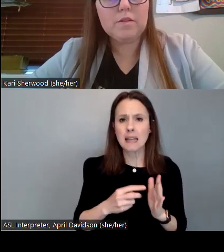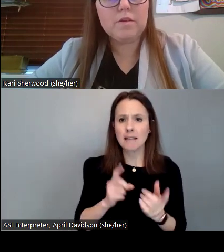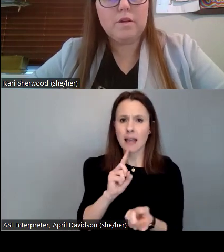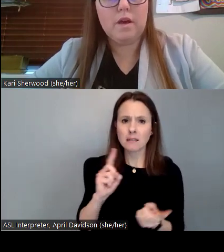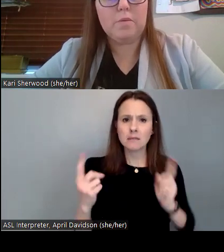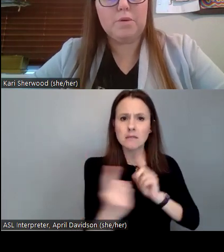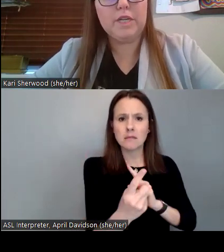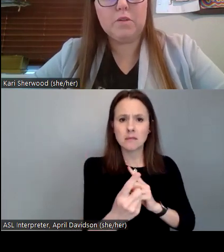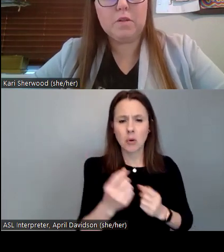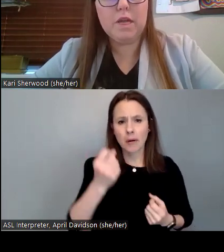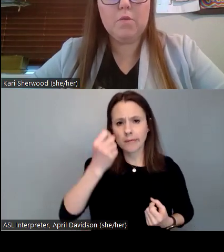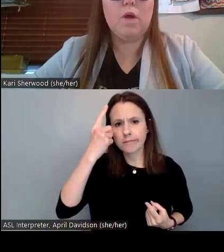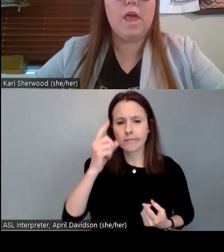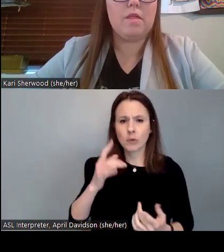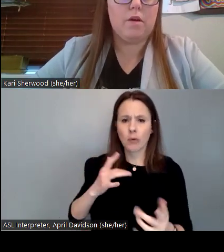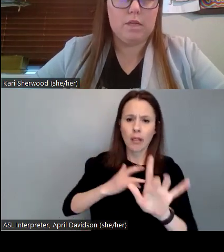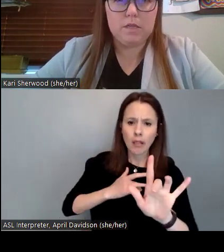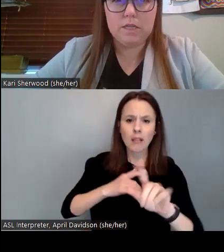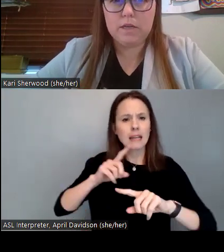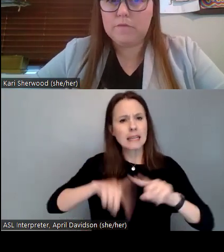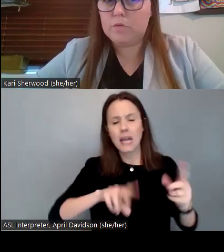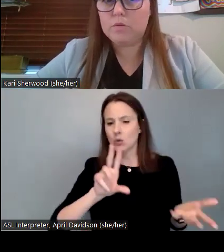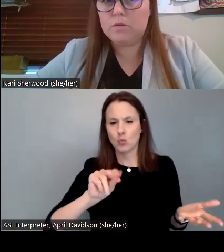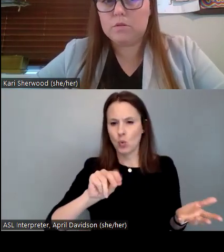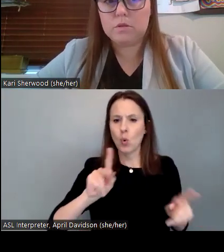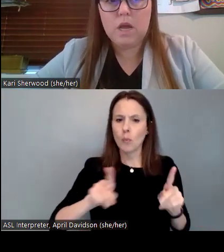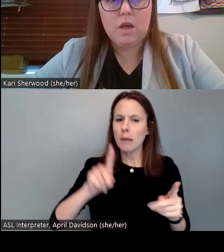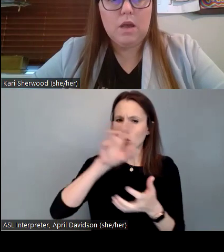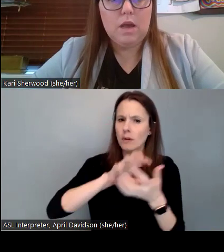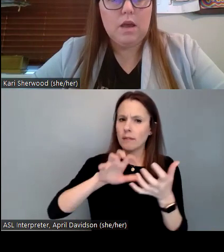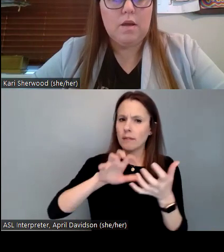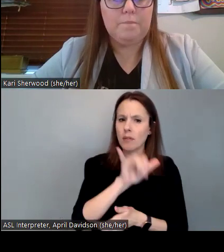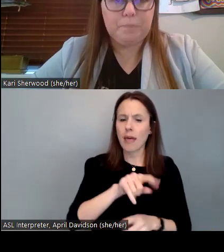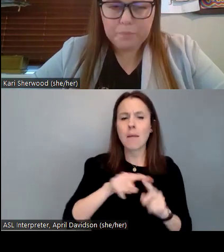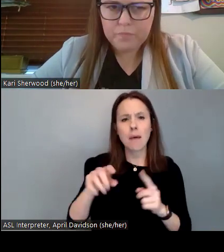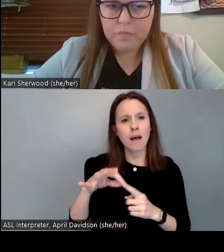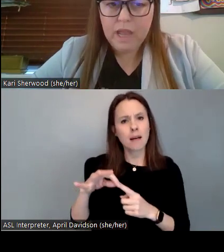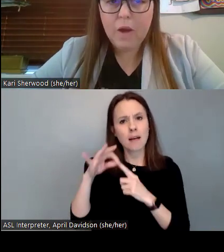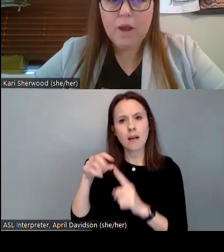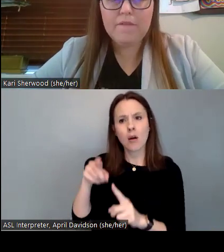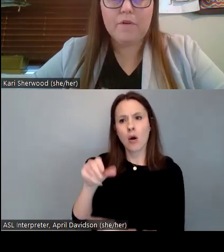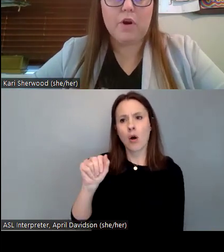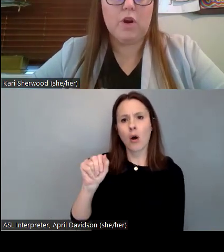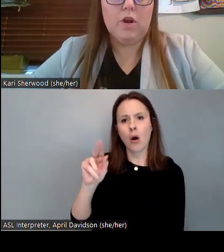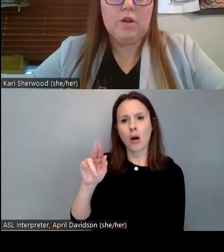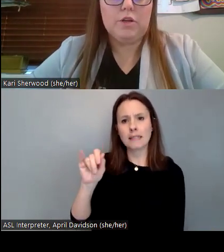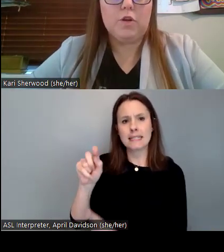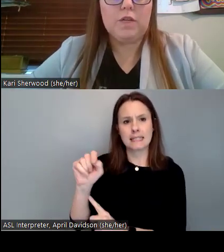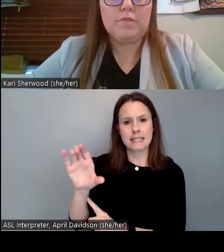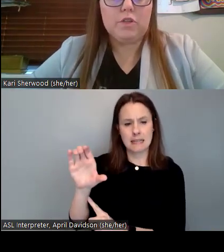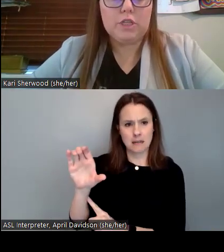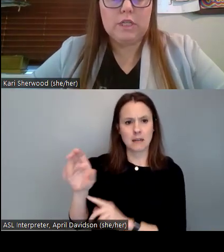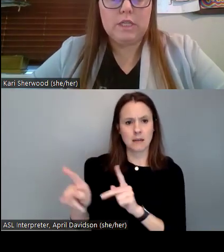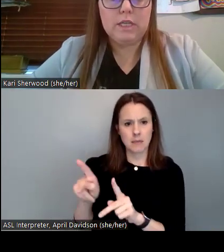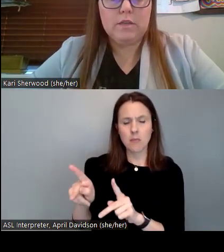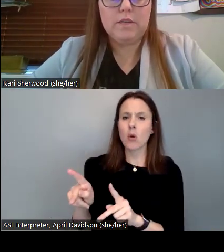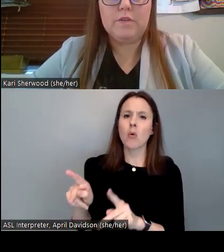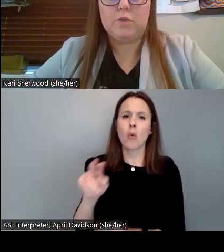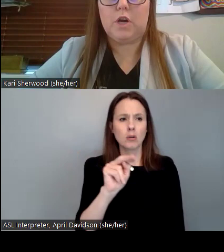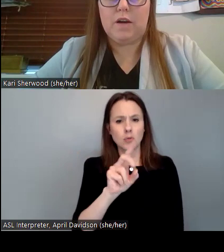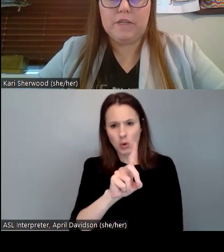myth, particularly with autistic individuals. However, neurodivergent individuals often